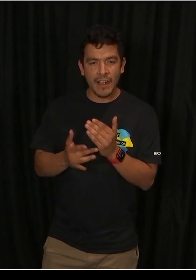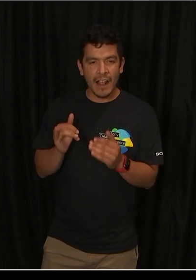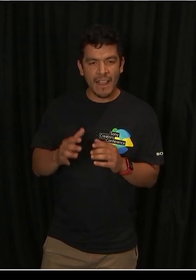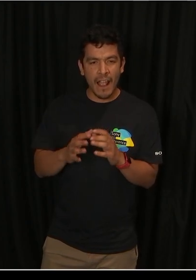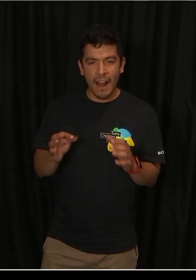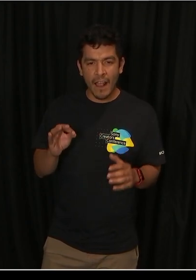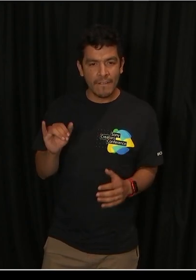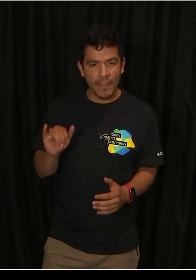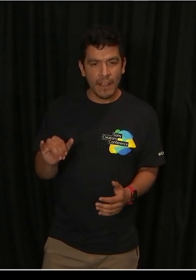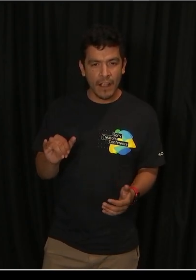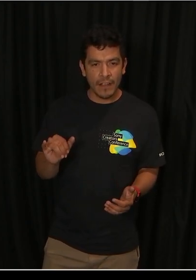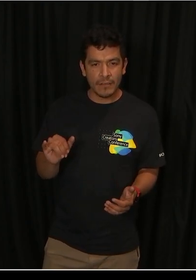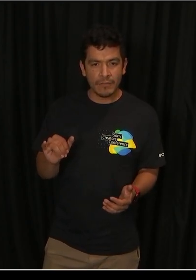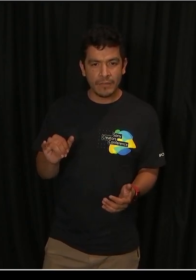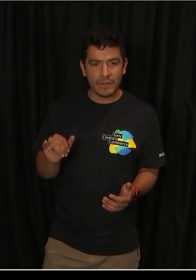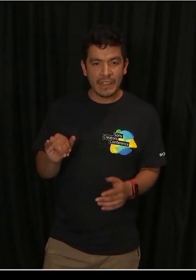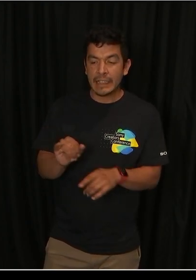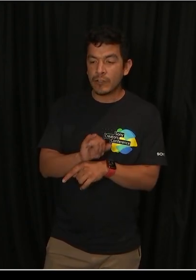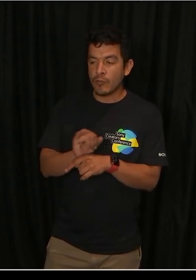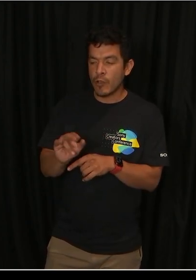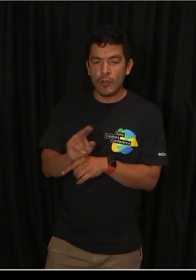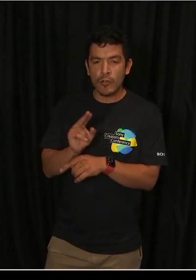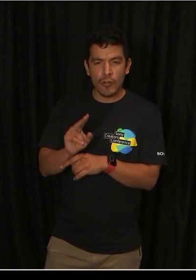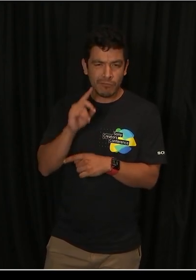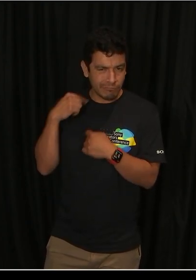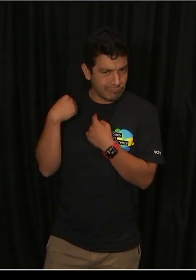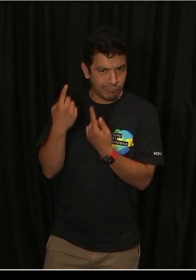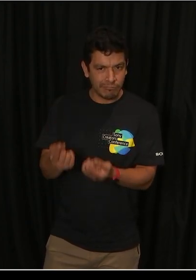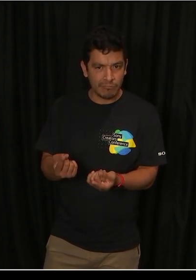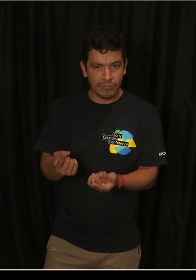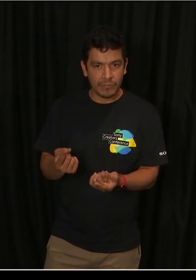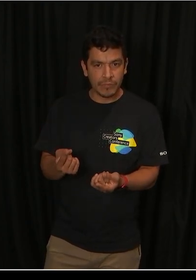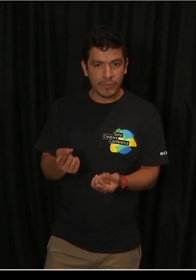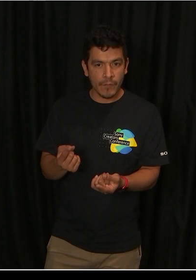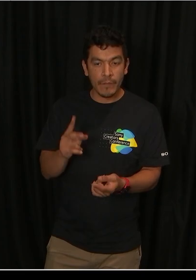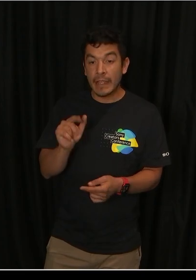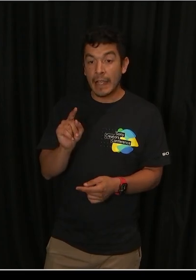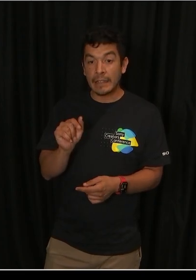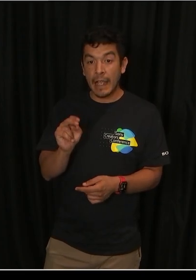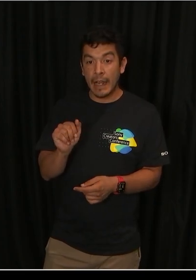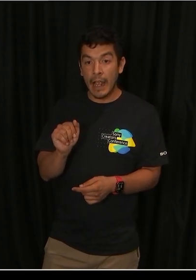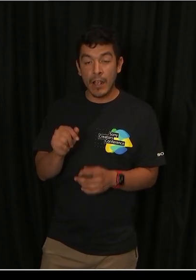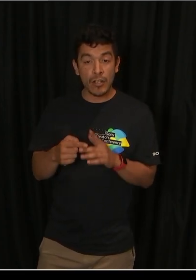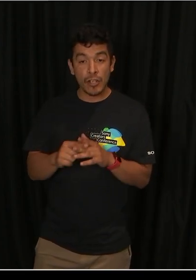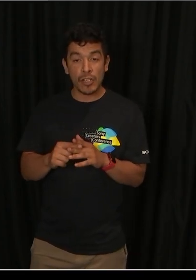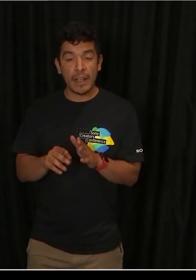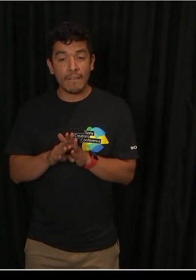the industry has been using for a long time. So Katana was initially developed at Imageworks